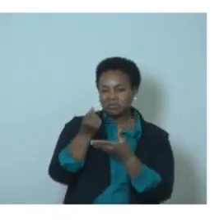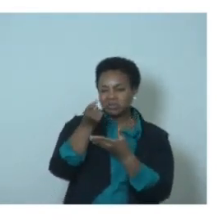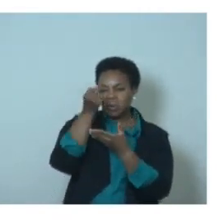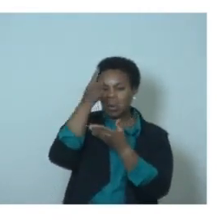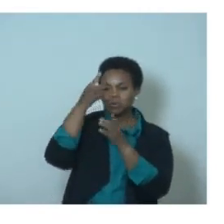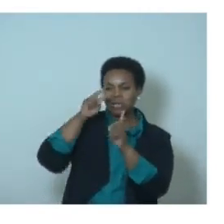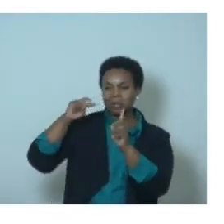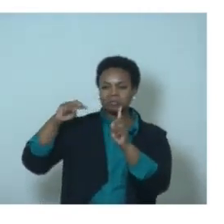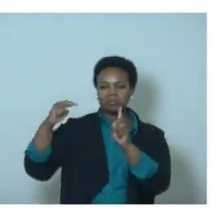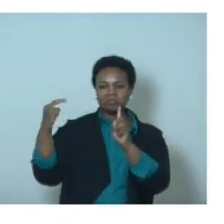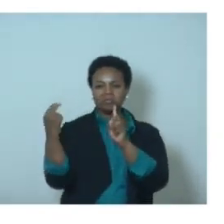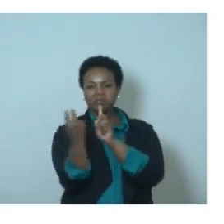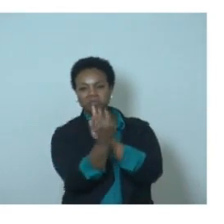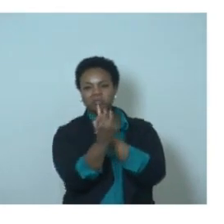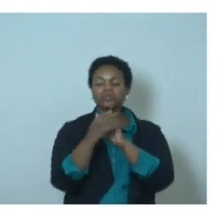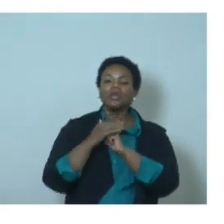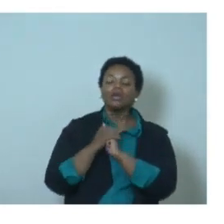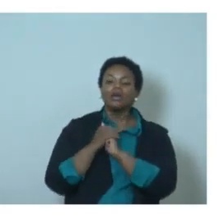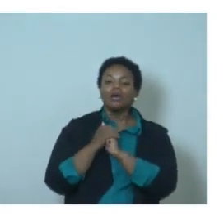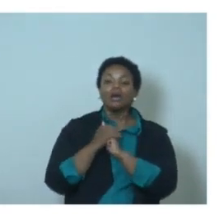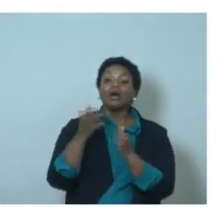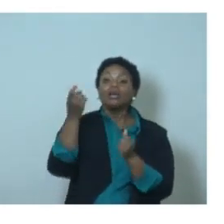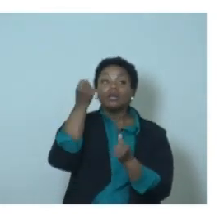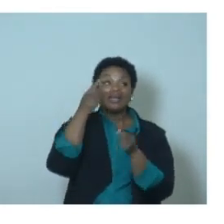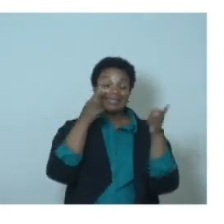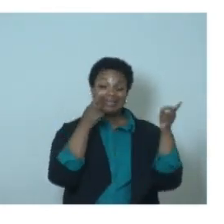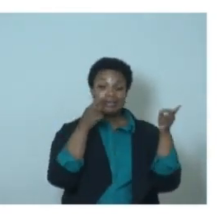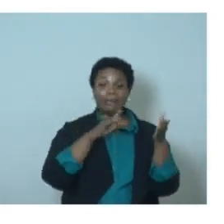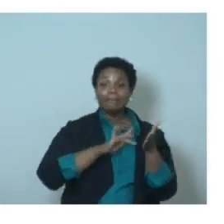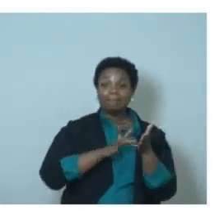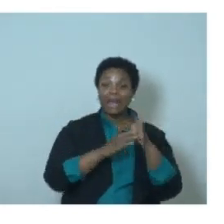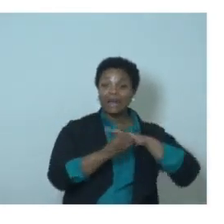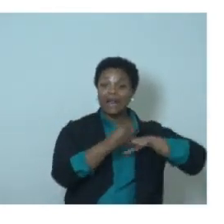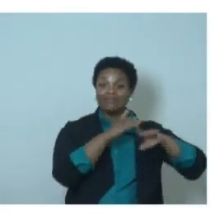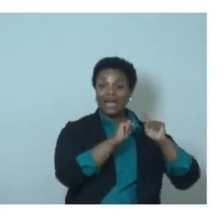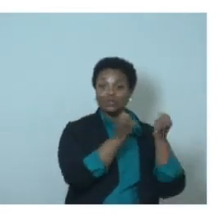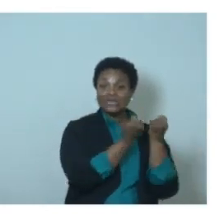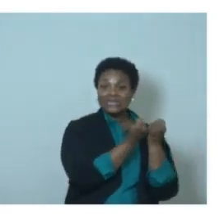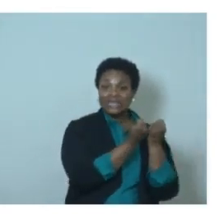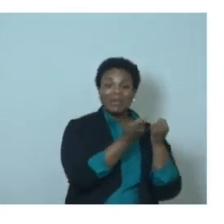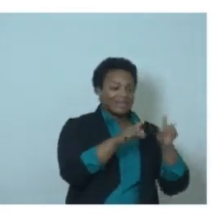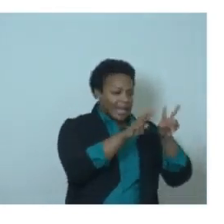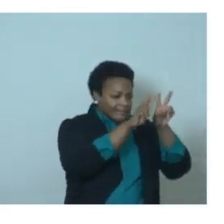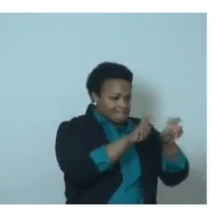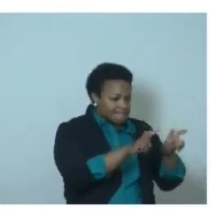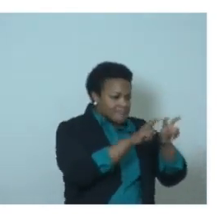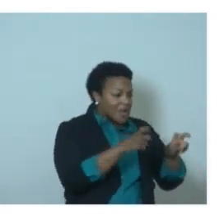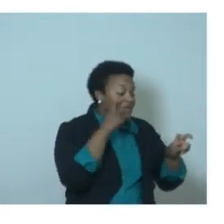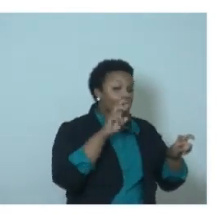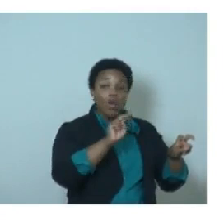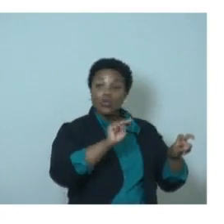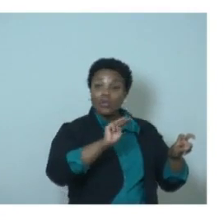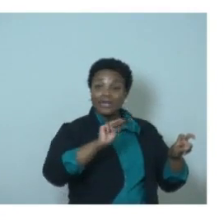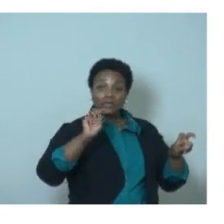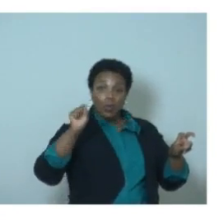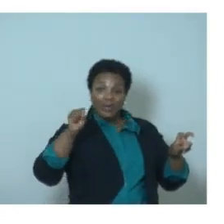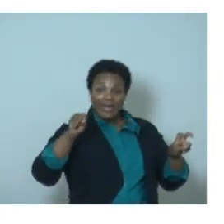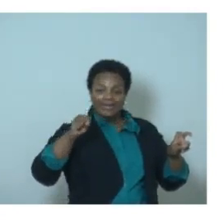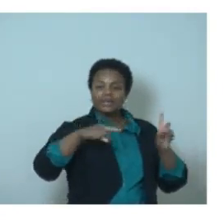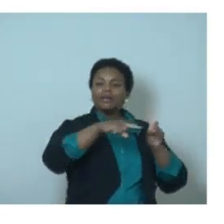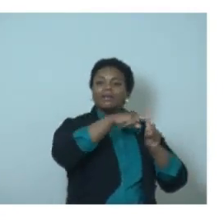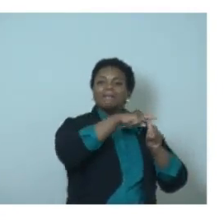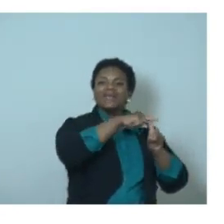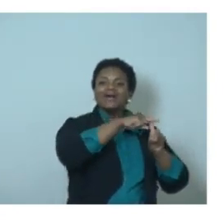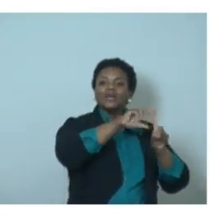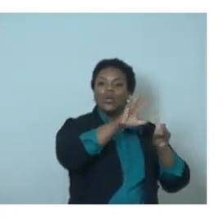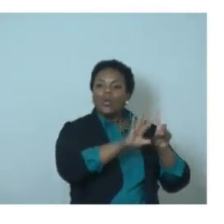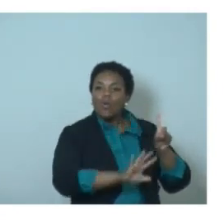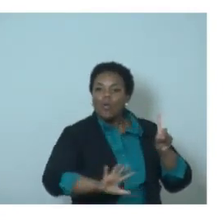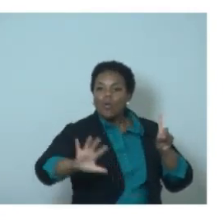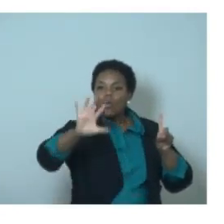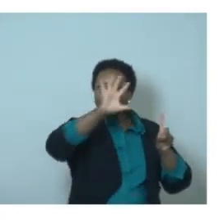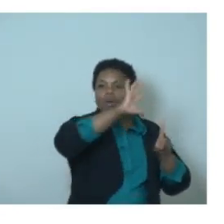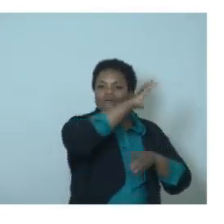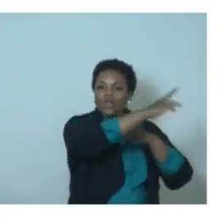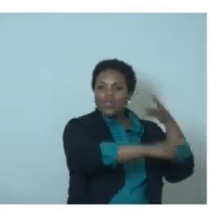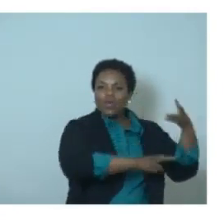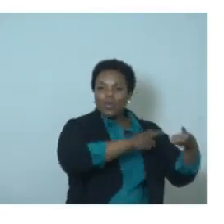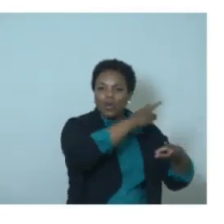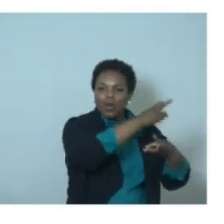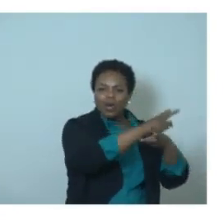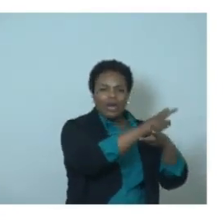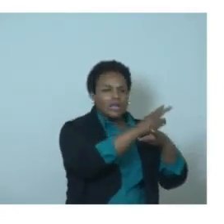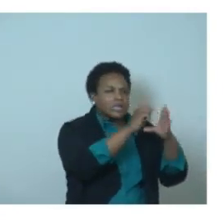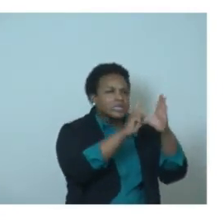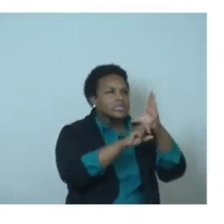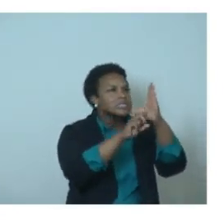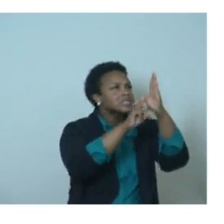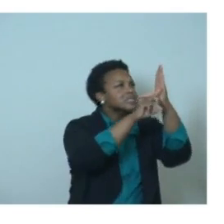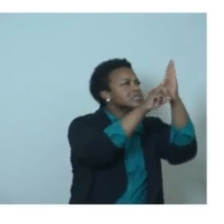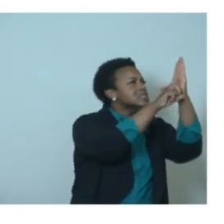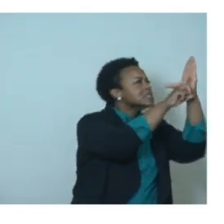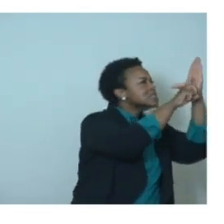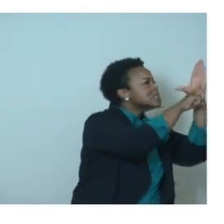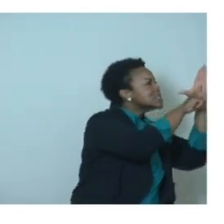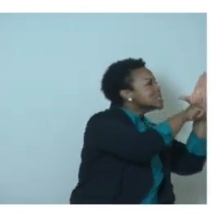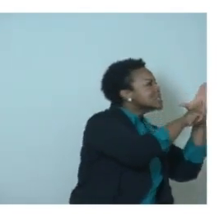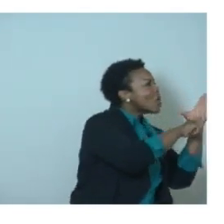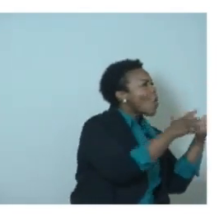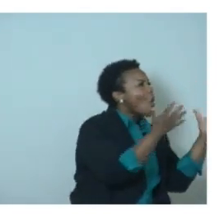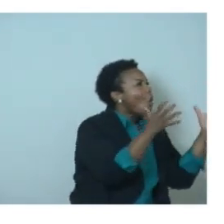I WANT TO PUT THIS IN PERSPECTIVE SO BECAUSE WE DON’T AGAIN THE MEDICAL ADVISORY TEAMS JOB ISN’T JUST TO LOOK AT WHAT’S GOING ON IN NEW MEXICO, BUT IT’S TO LOOK AT WHAT’S GOING ON